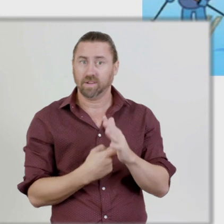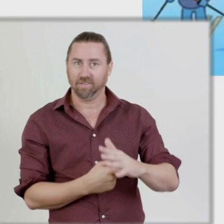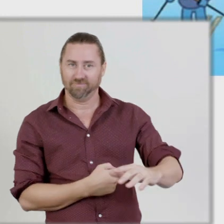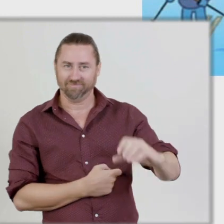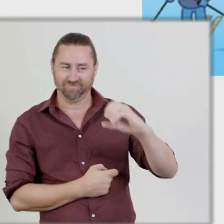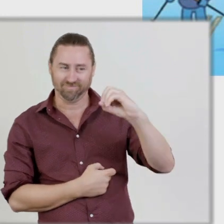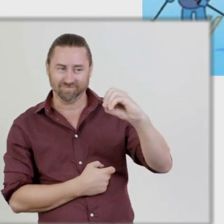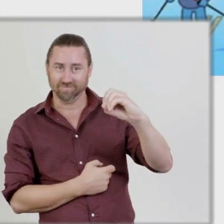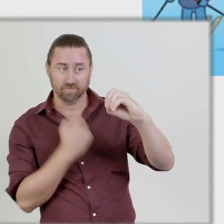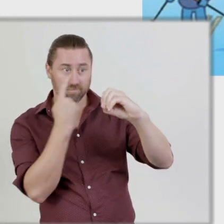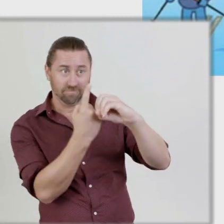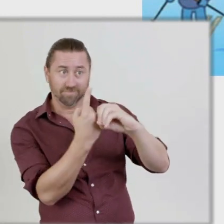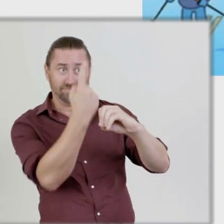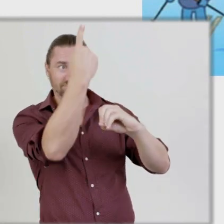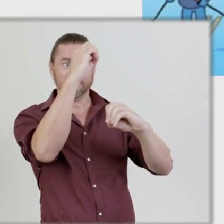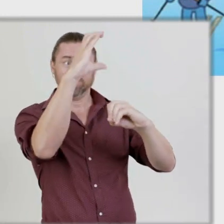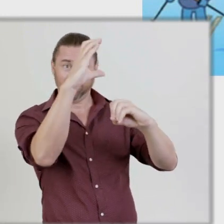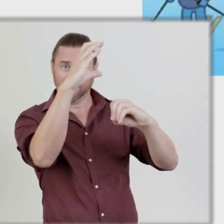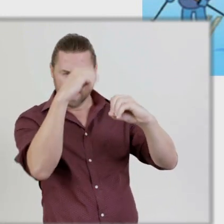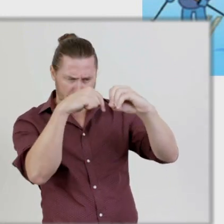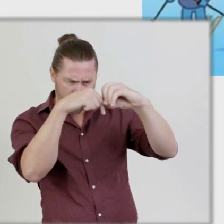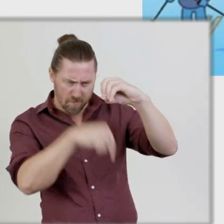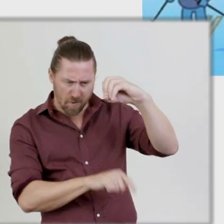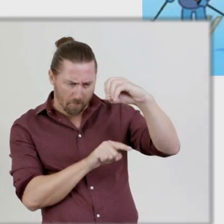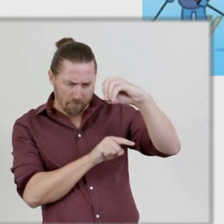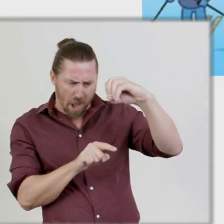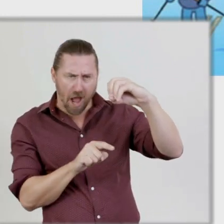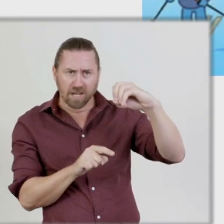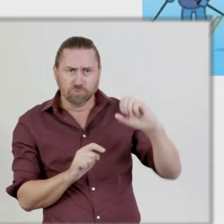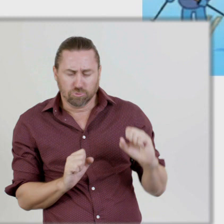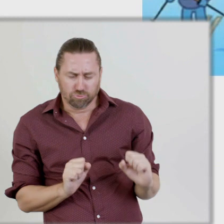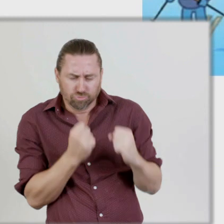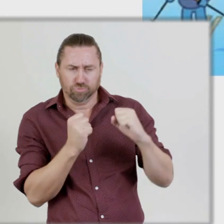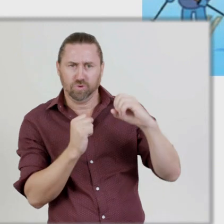The positive numbers are above zero, and the negative numbers are below zero.